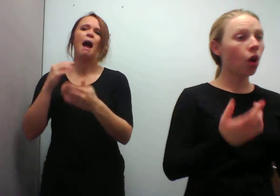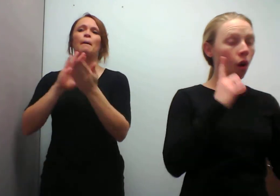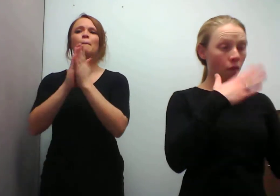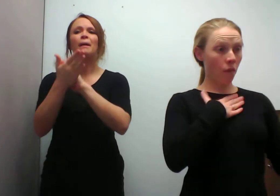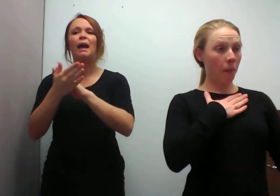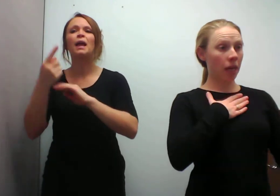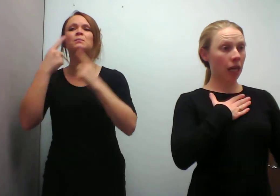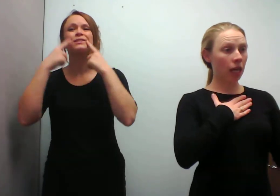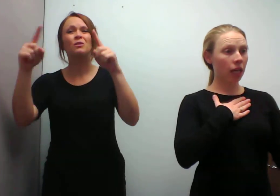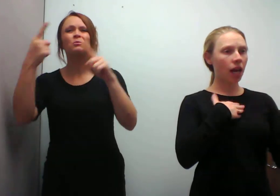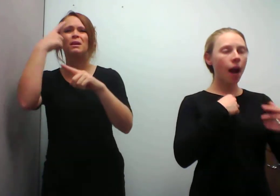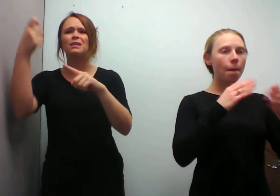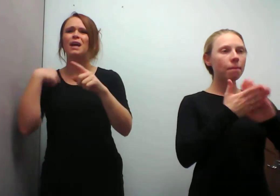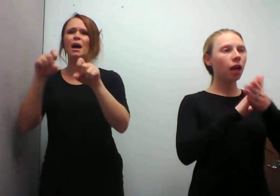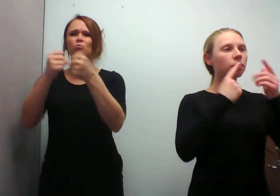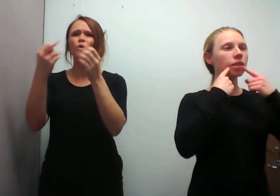was by breaking some of the rules